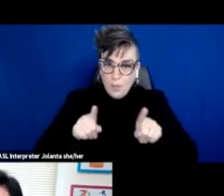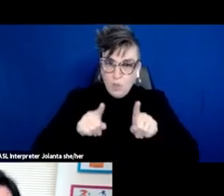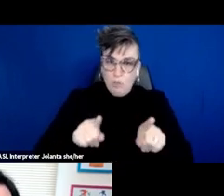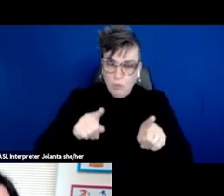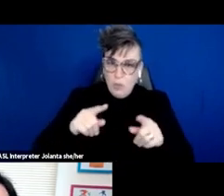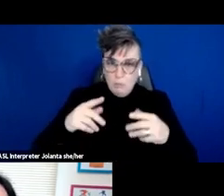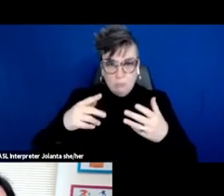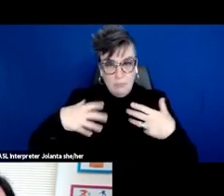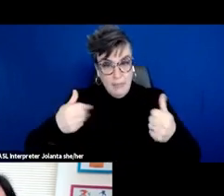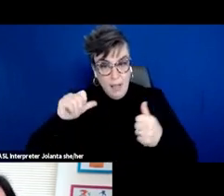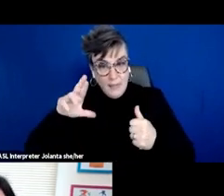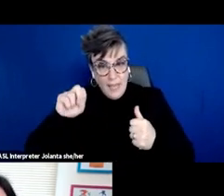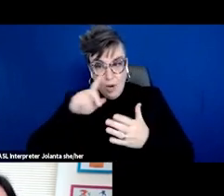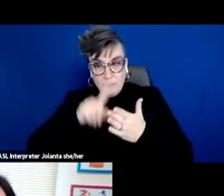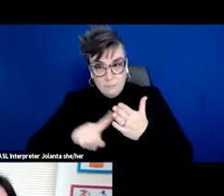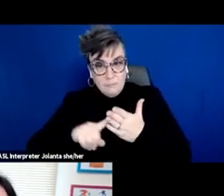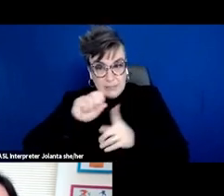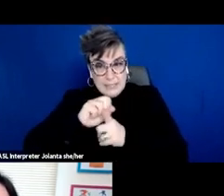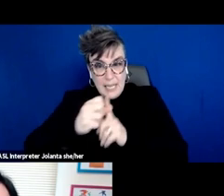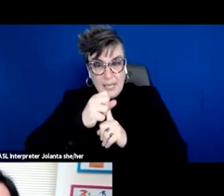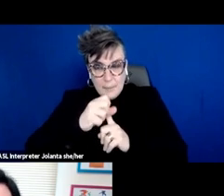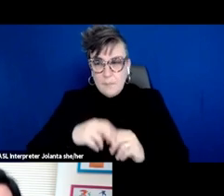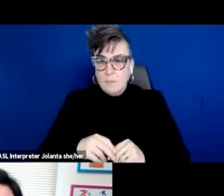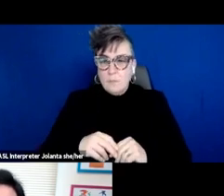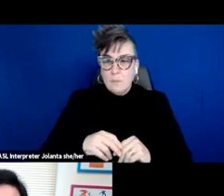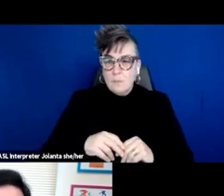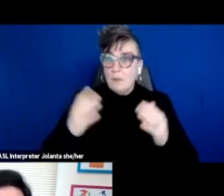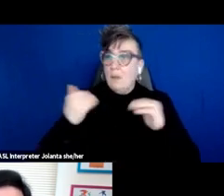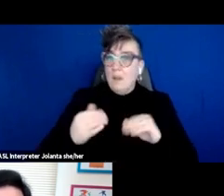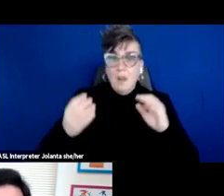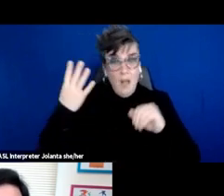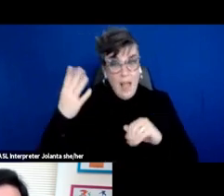Research also suggests that less than 4% of clinical practices have accessible weight